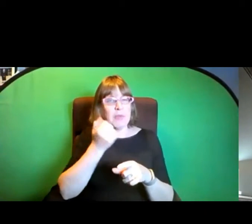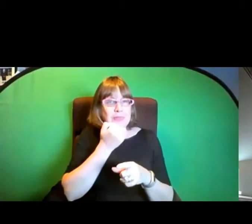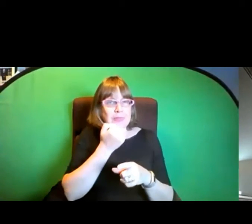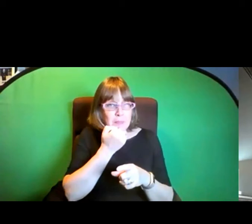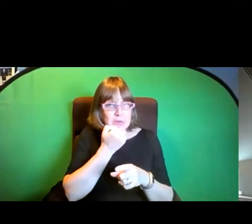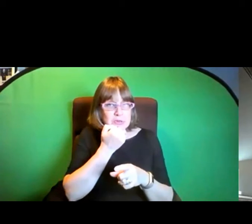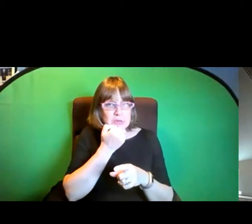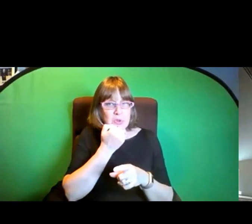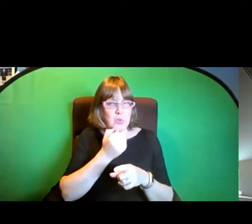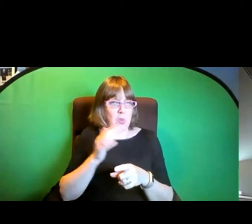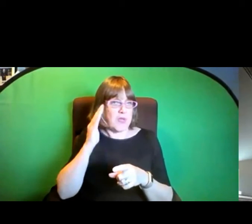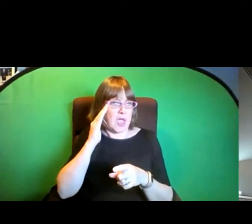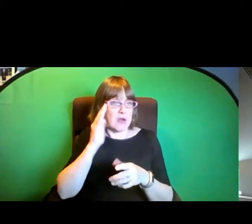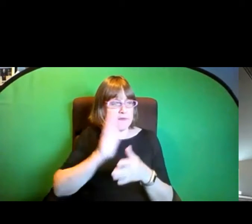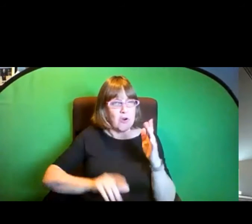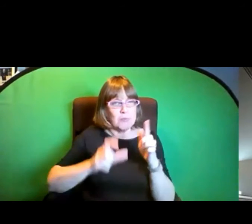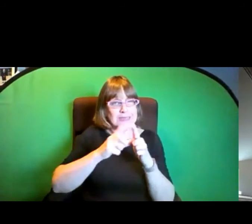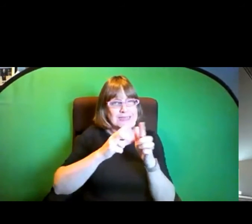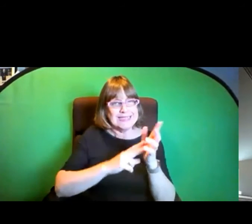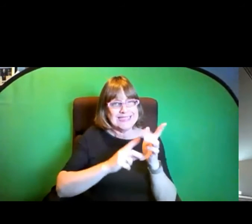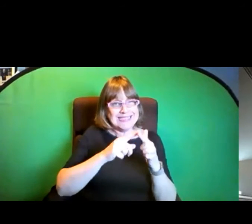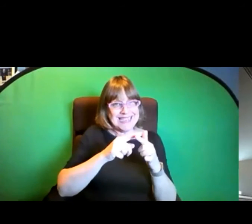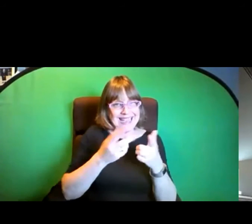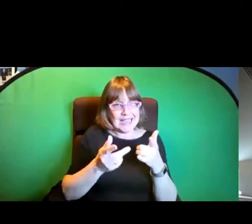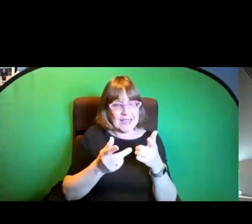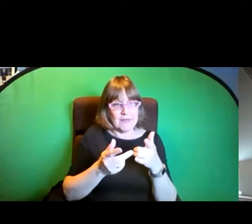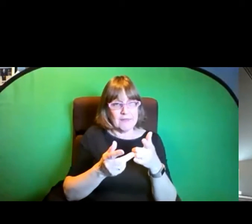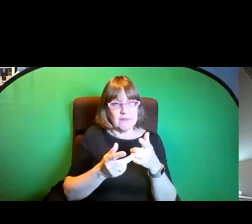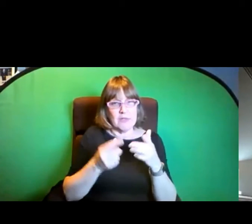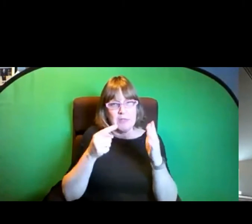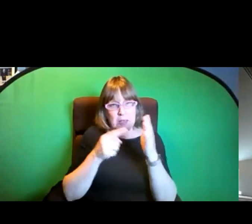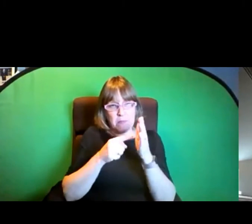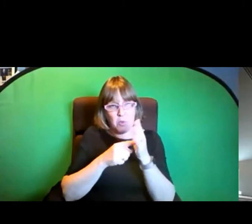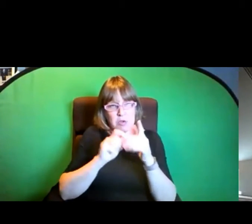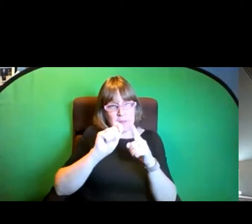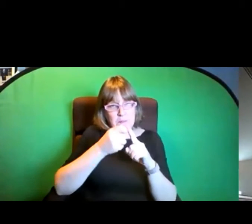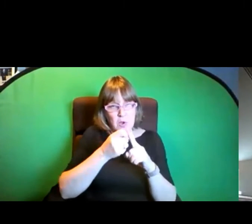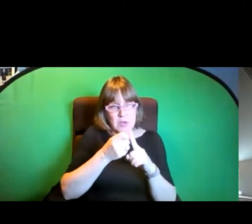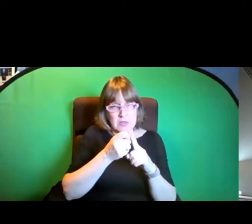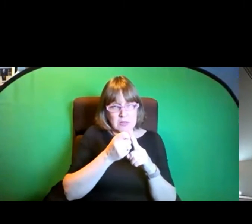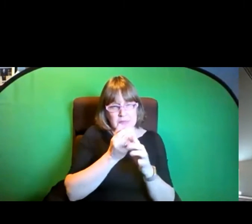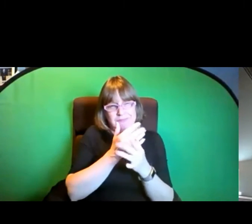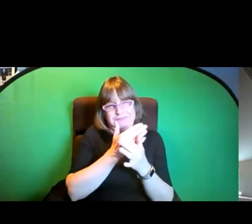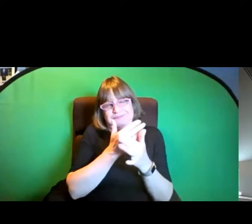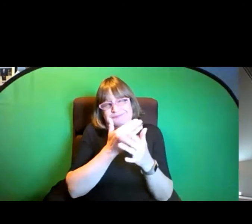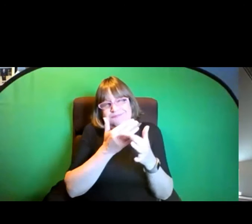from dave that the crucial point on on renewables in Scotland there's massive potential our analysis